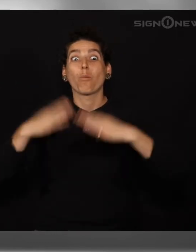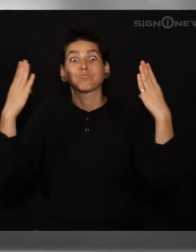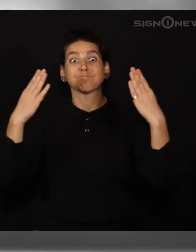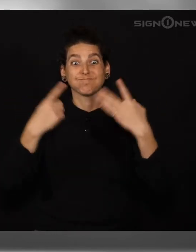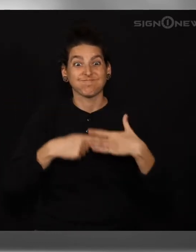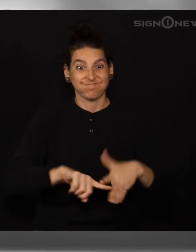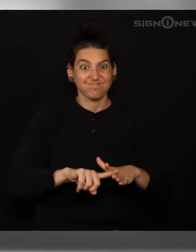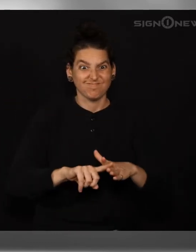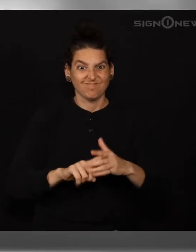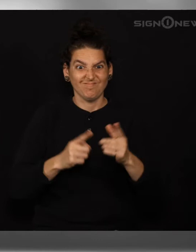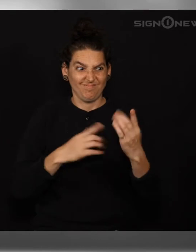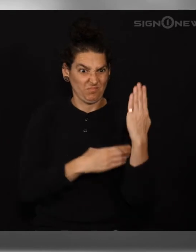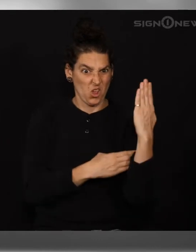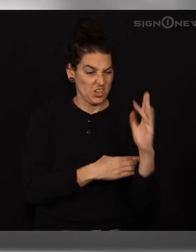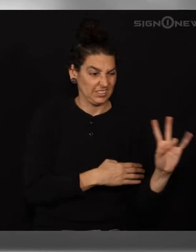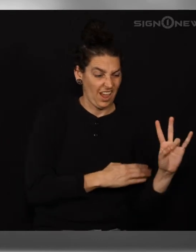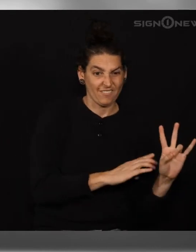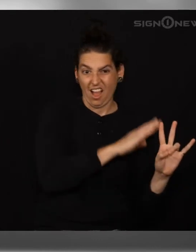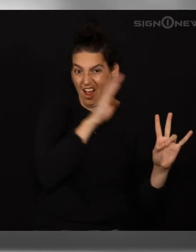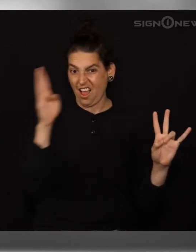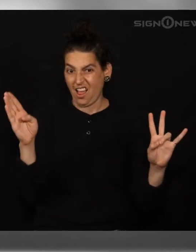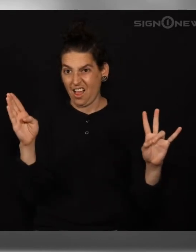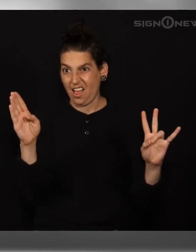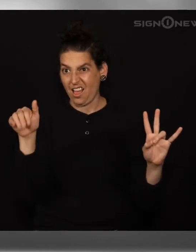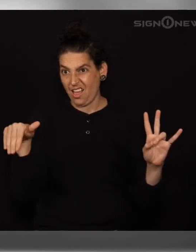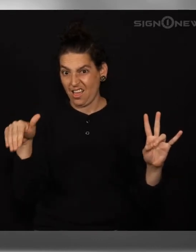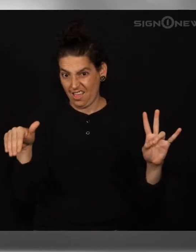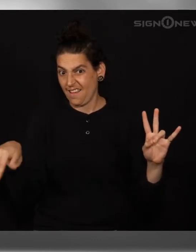If you are waiting in line to vote when the polls close on election day